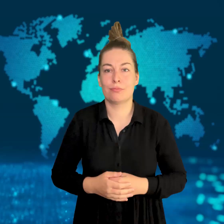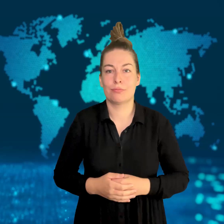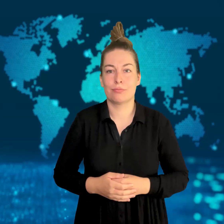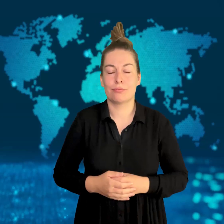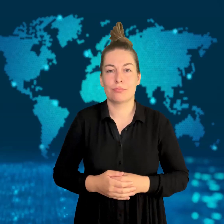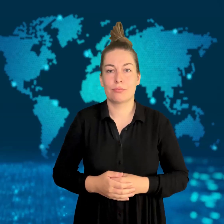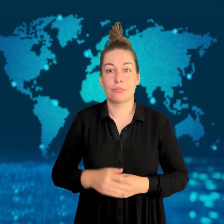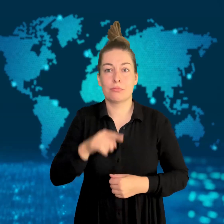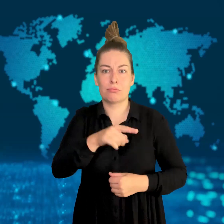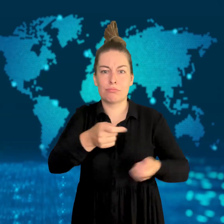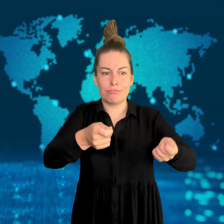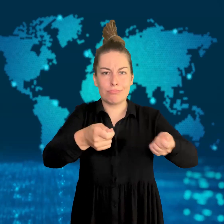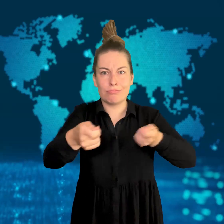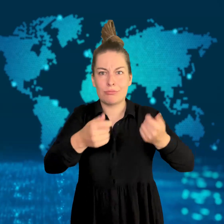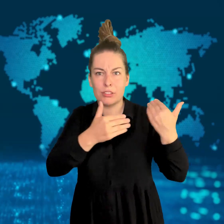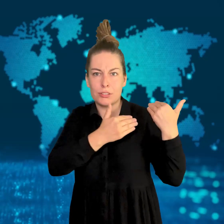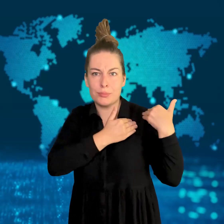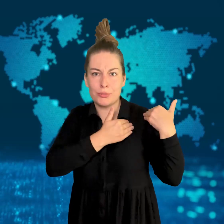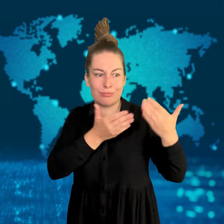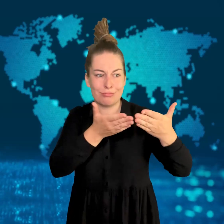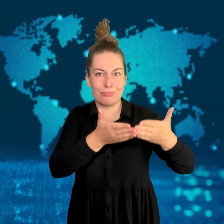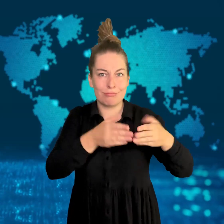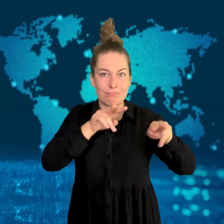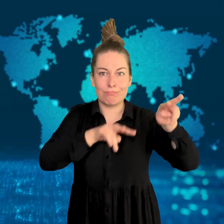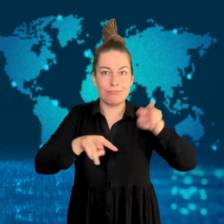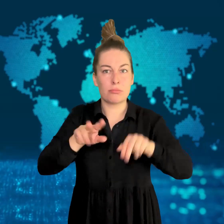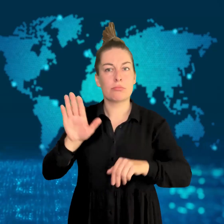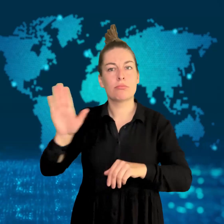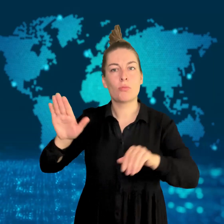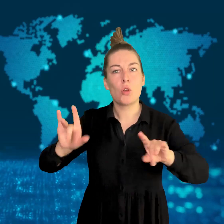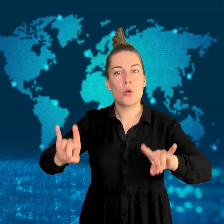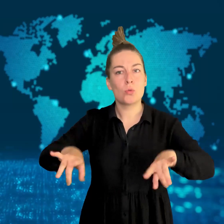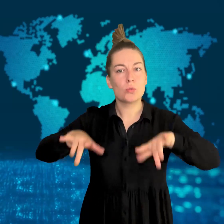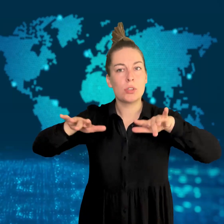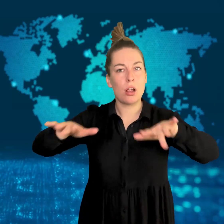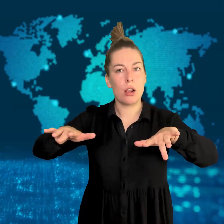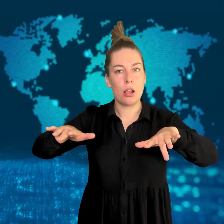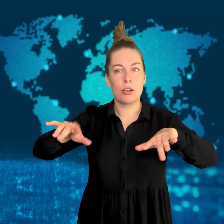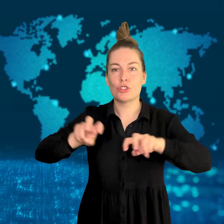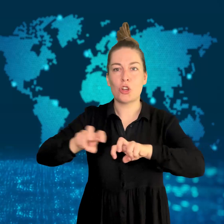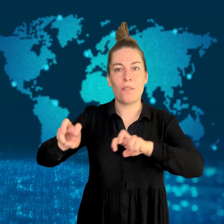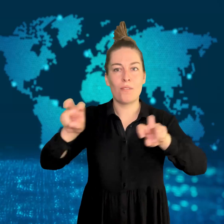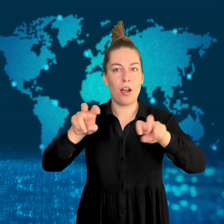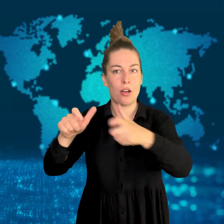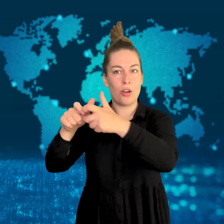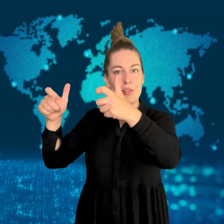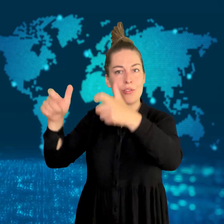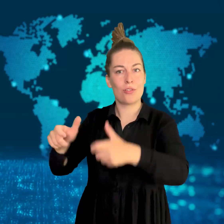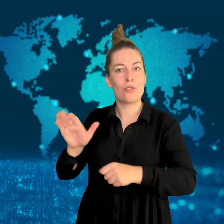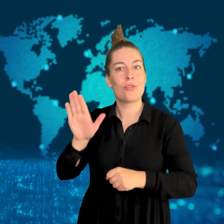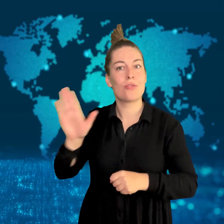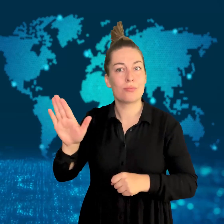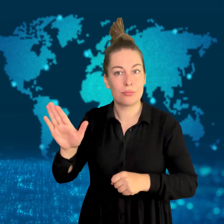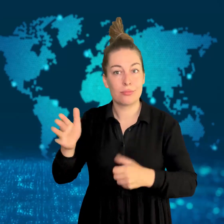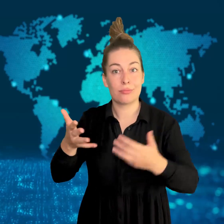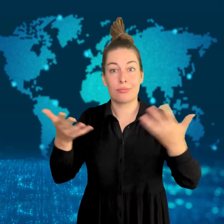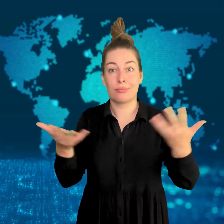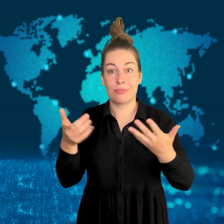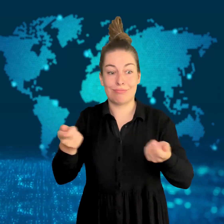The Australian travel firm that will manage the barge will be paid